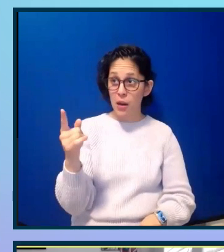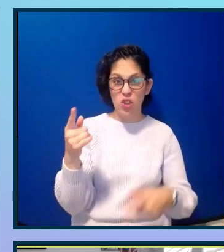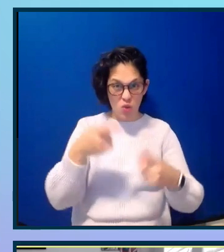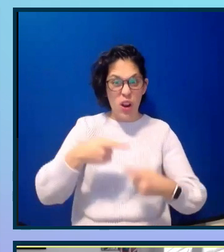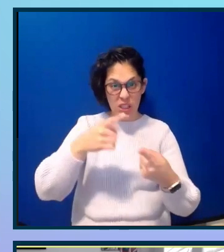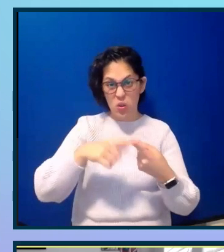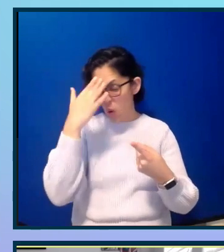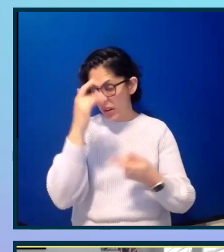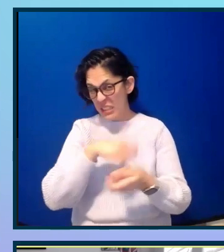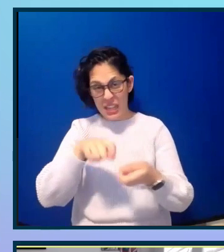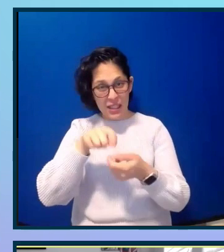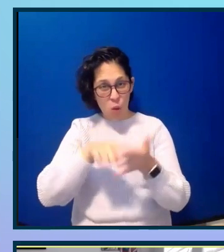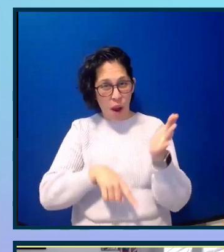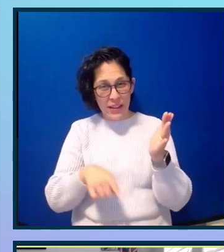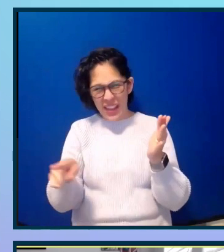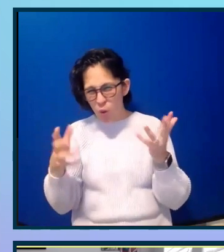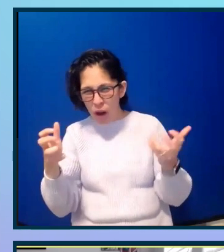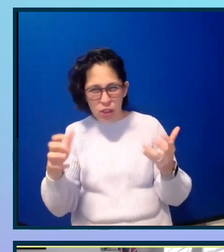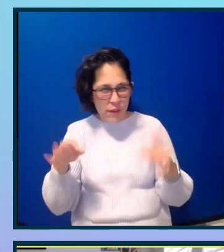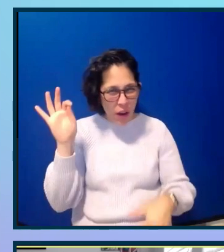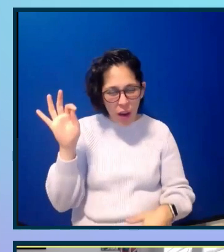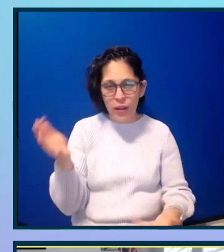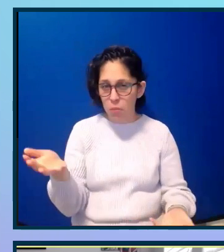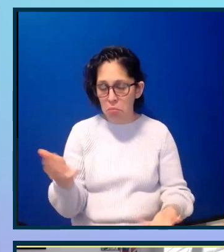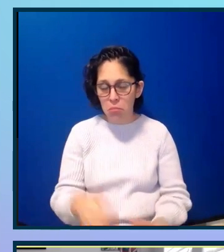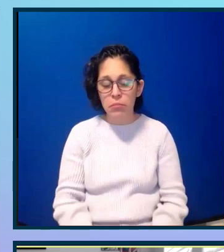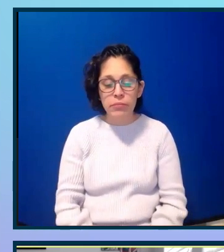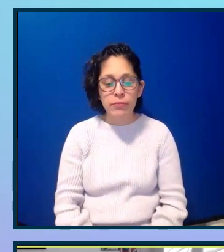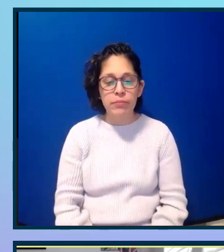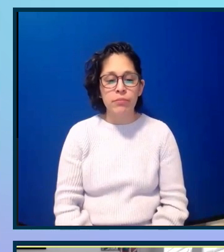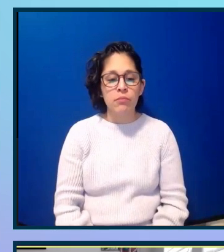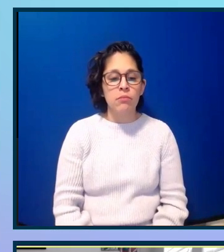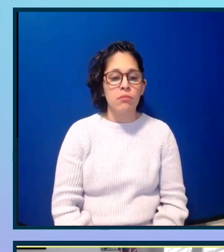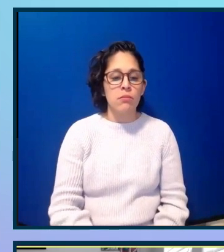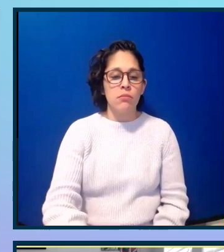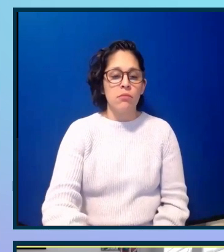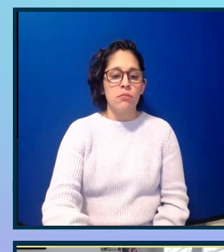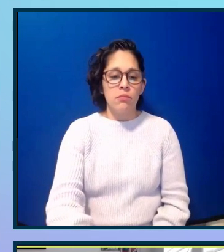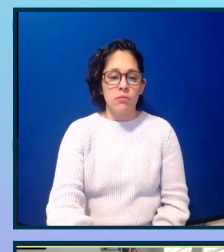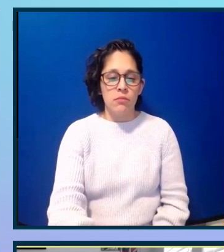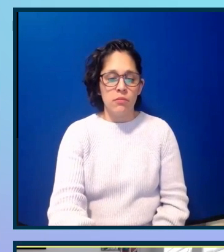exactly what it is that they're meant to be looking for? Have you used the right semantic headers